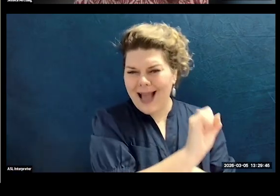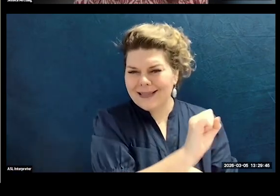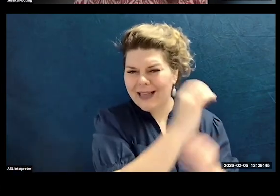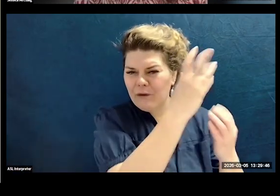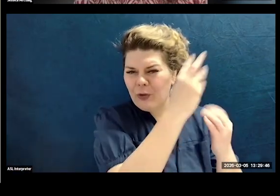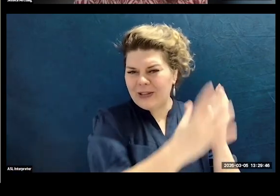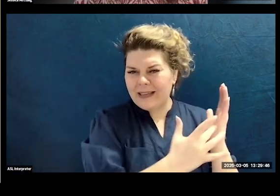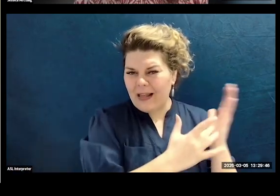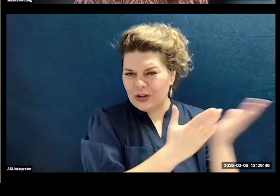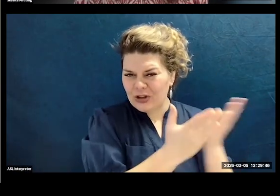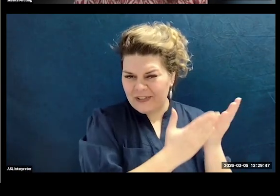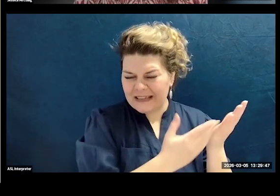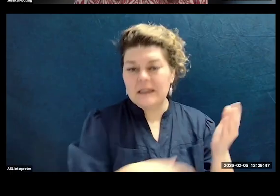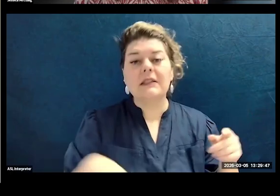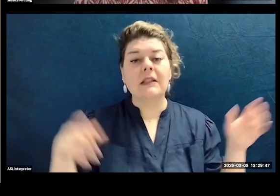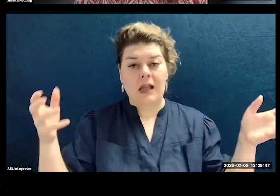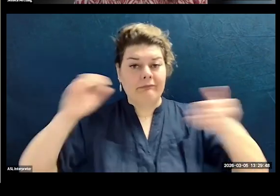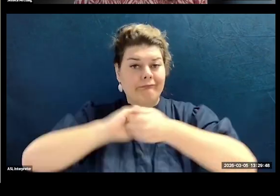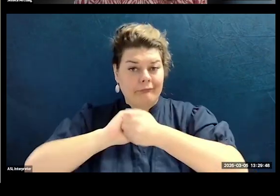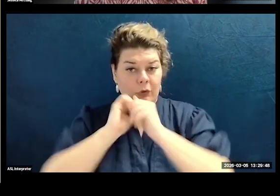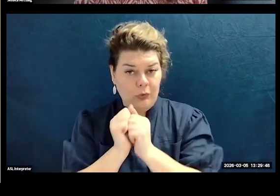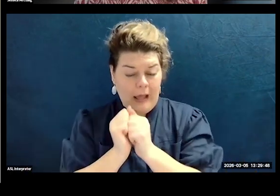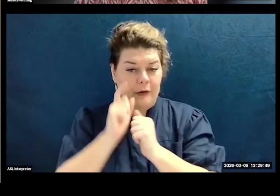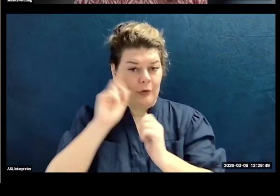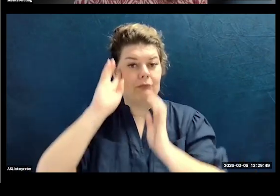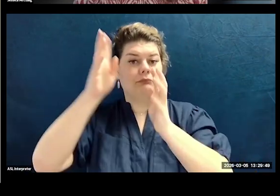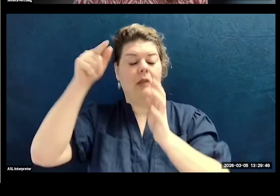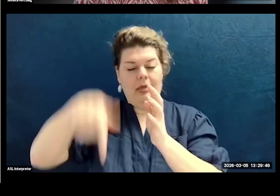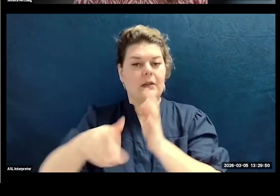And there are a number of resources that you can access through this initiative,